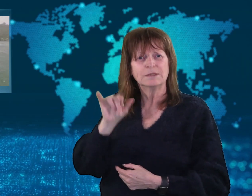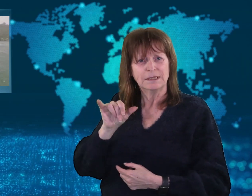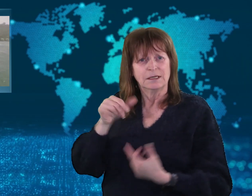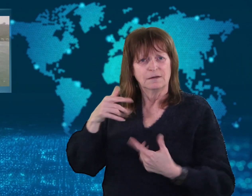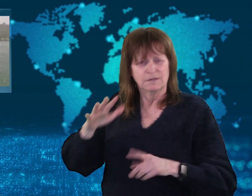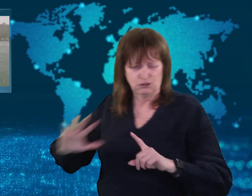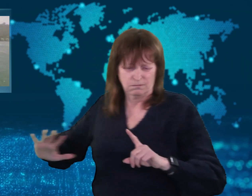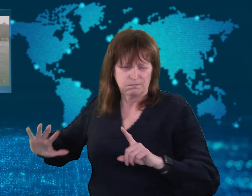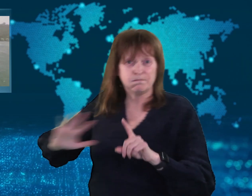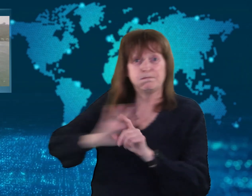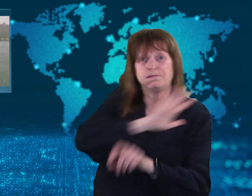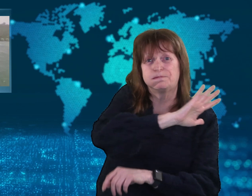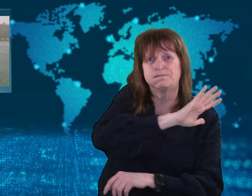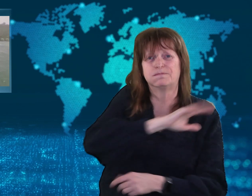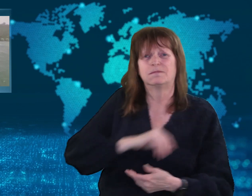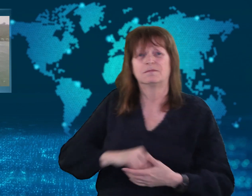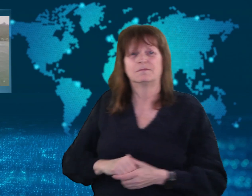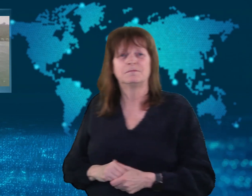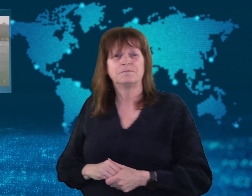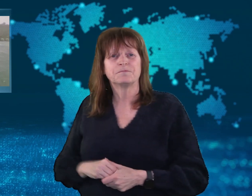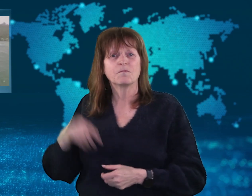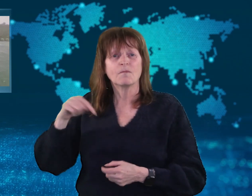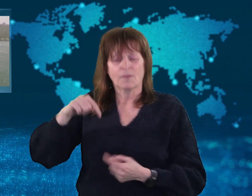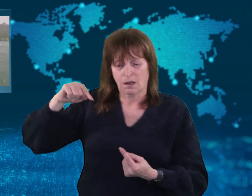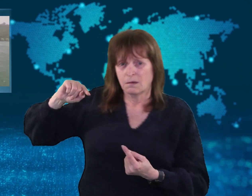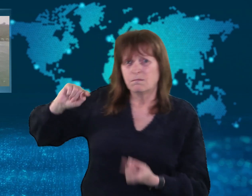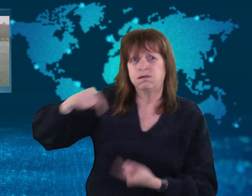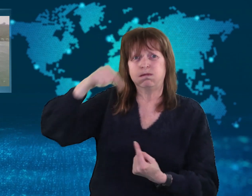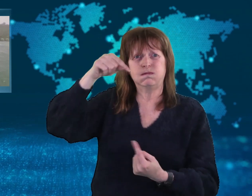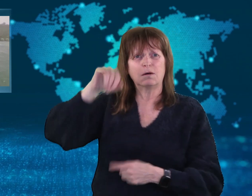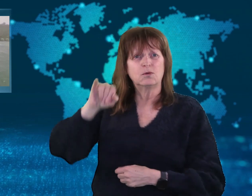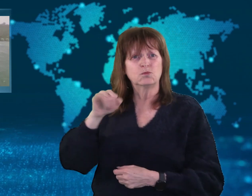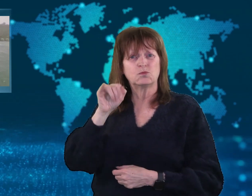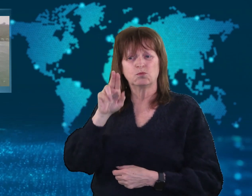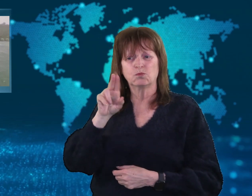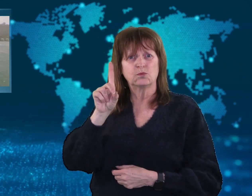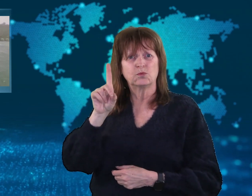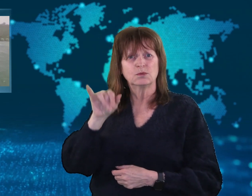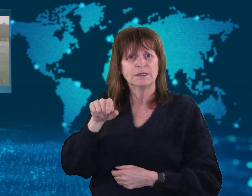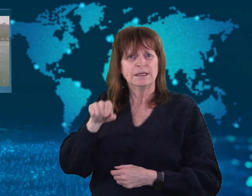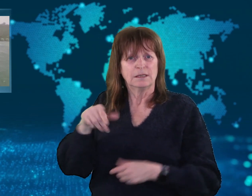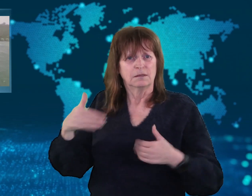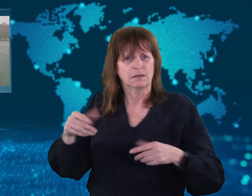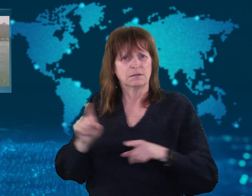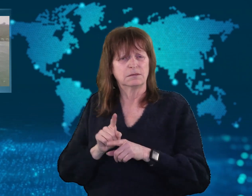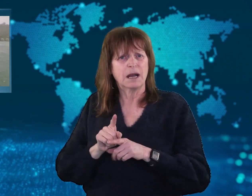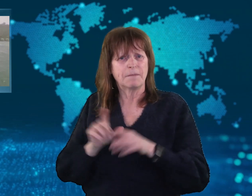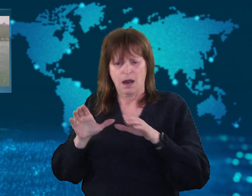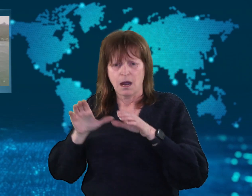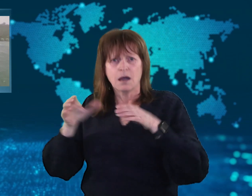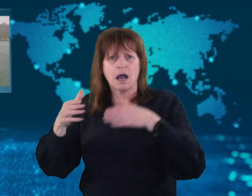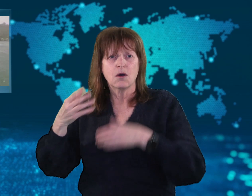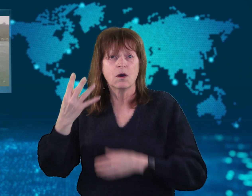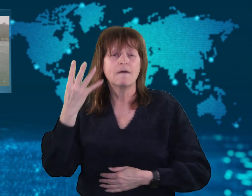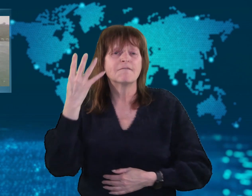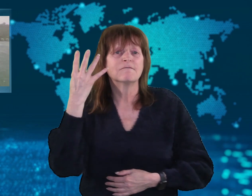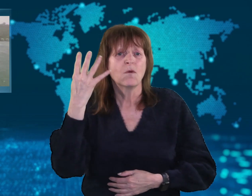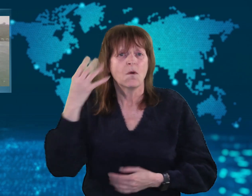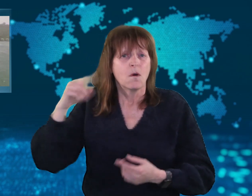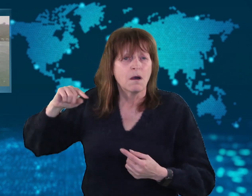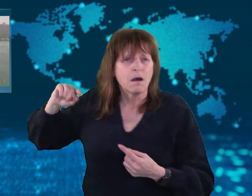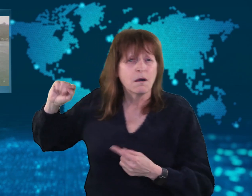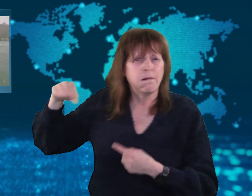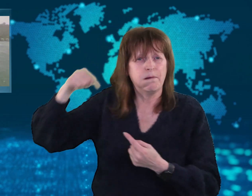This was one day after "Cyclone Judy" passed through the islands.